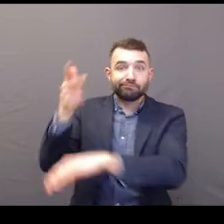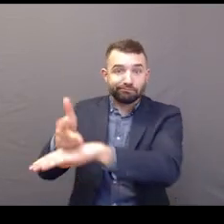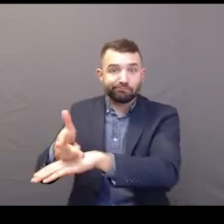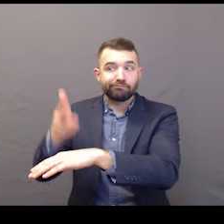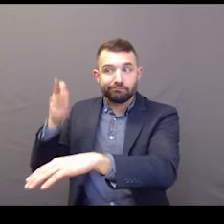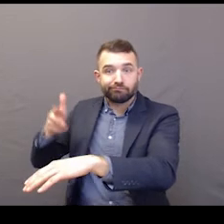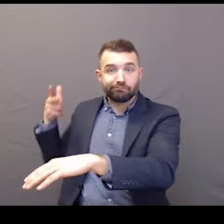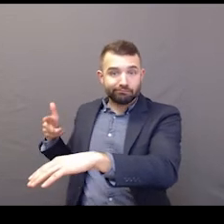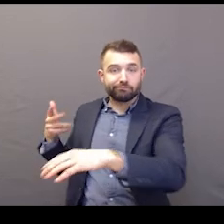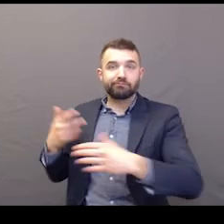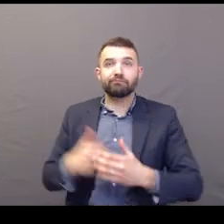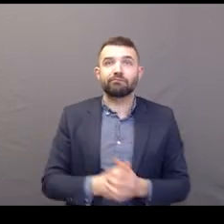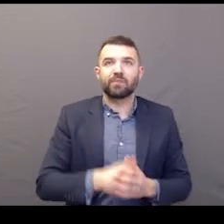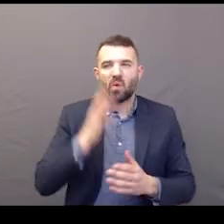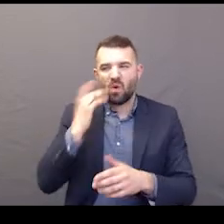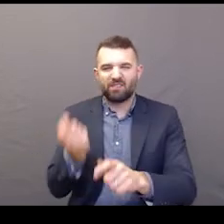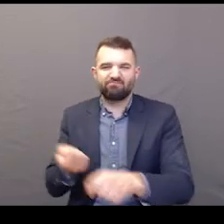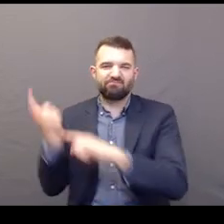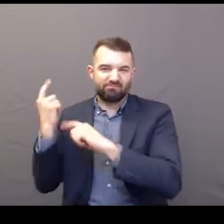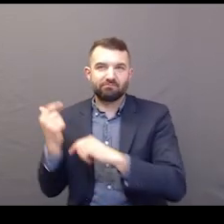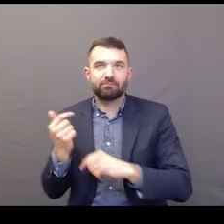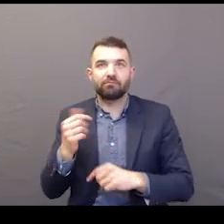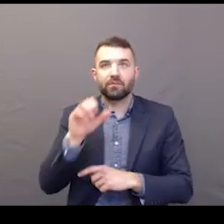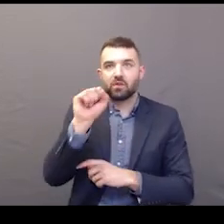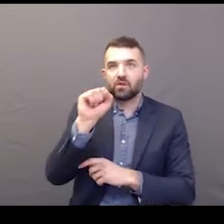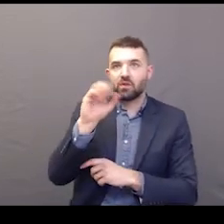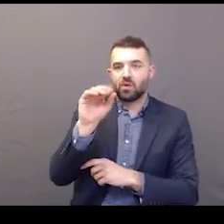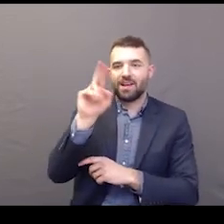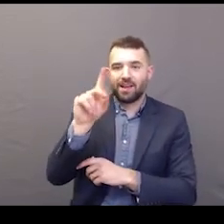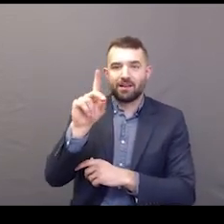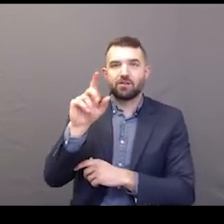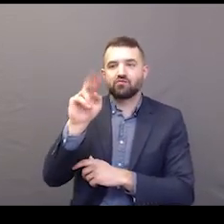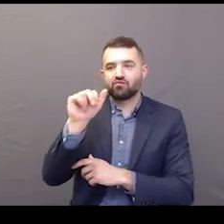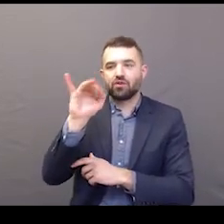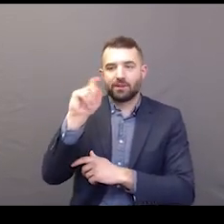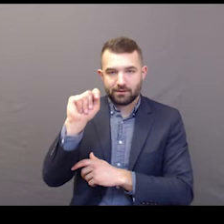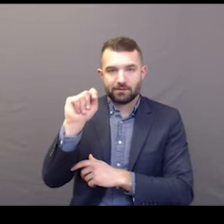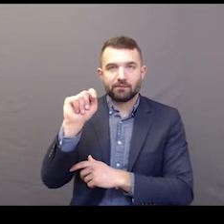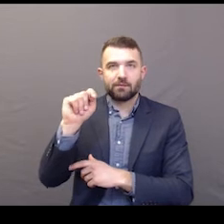Transit is currently working with the City to identify strategies for mitigating parking in certain locations